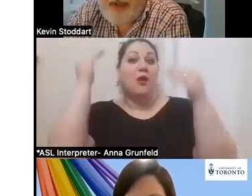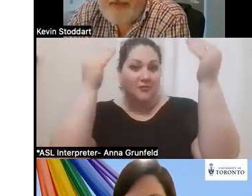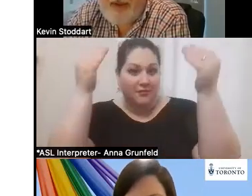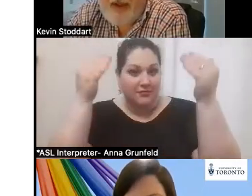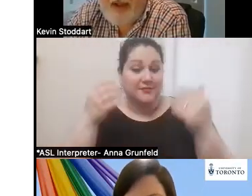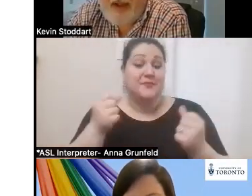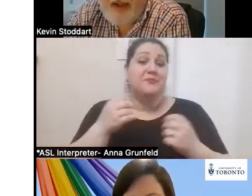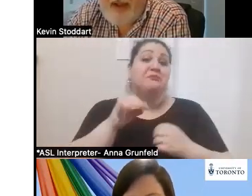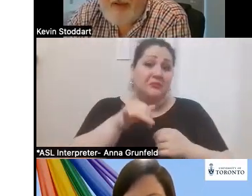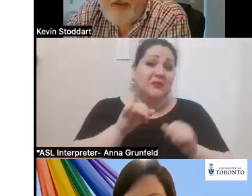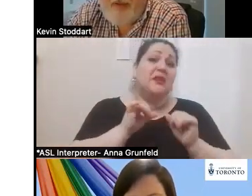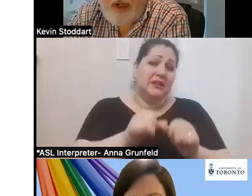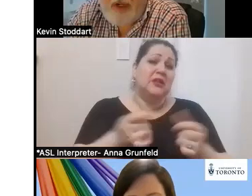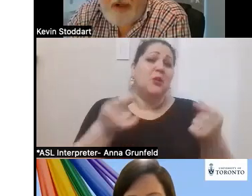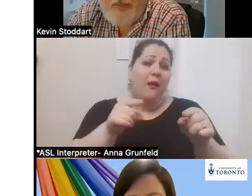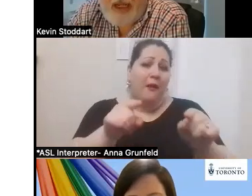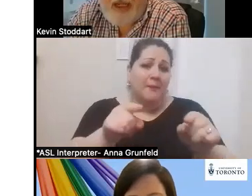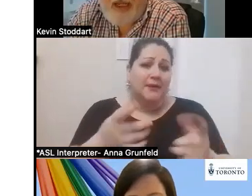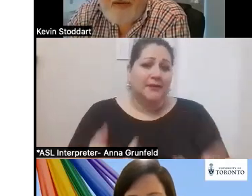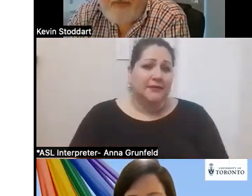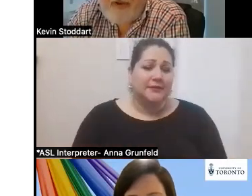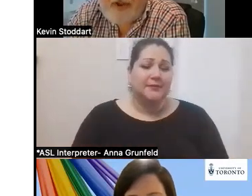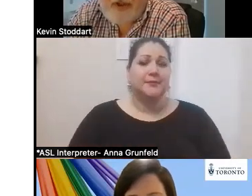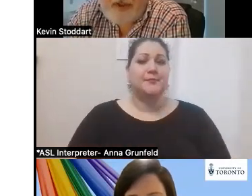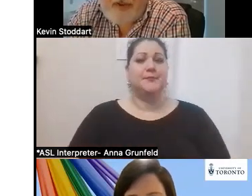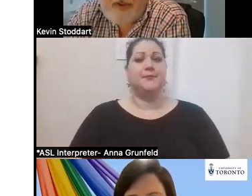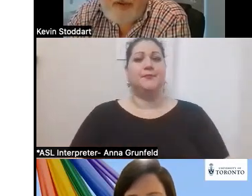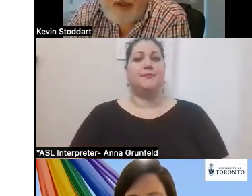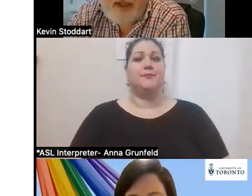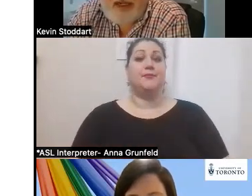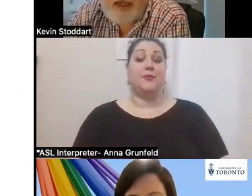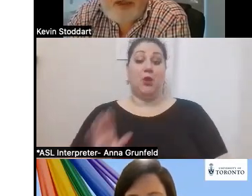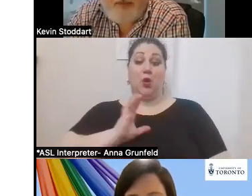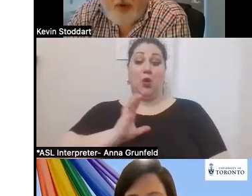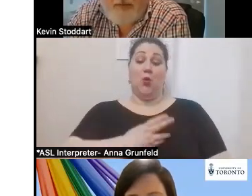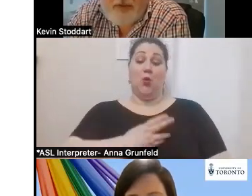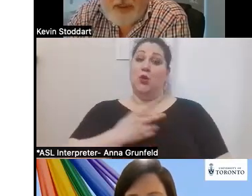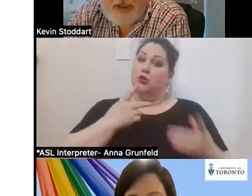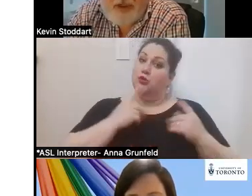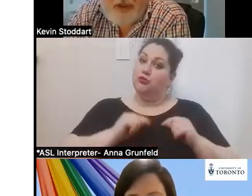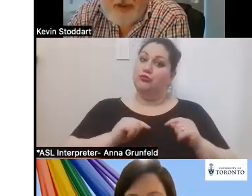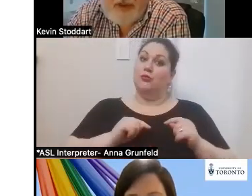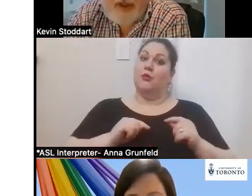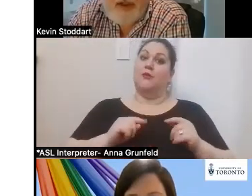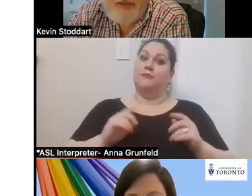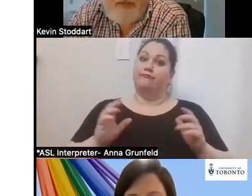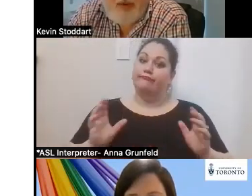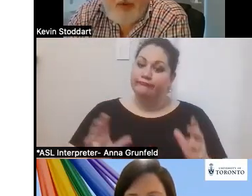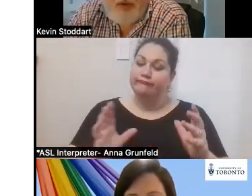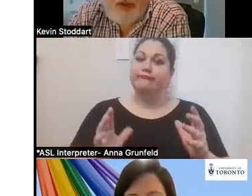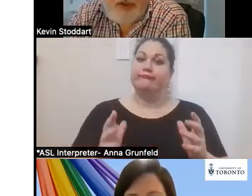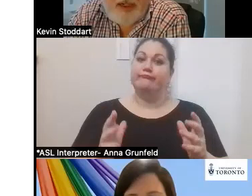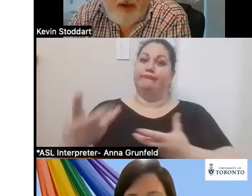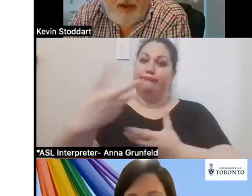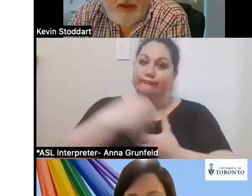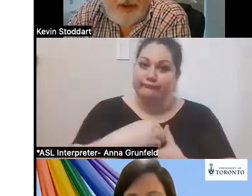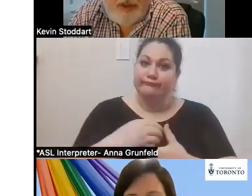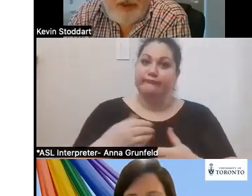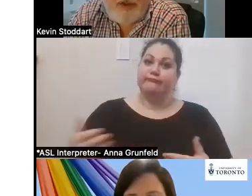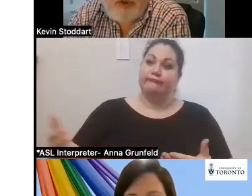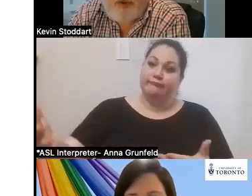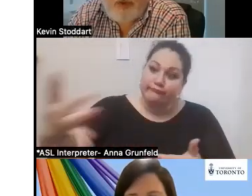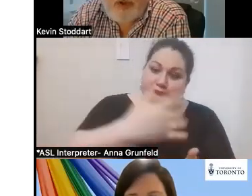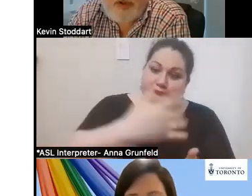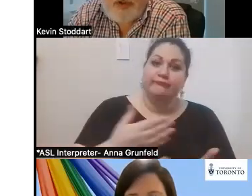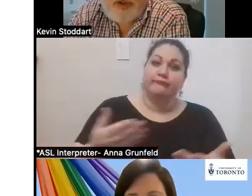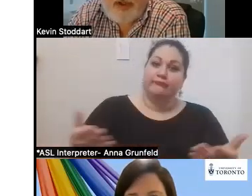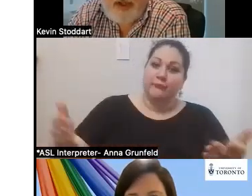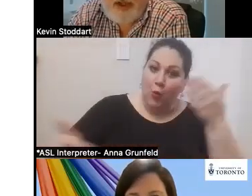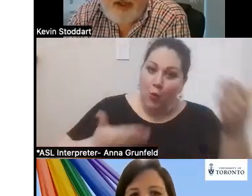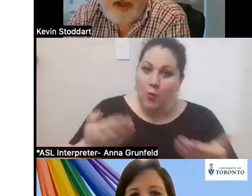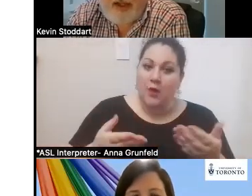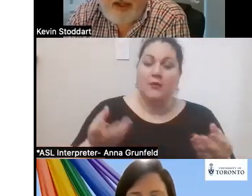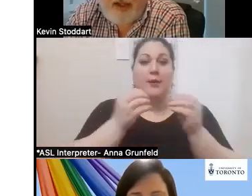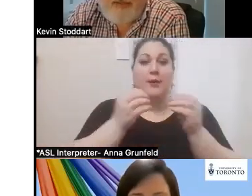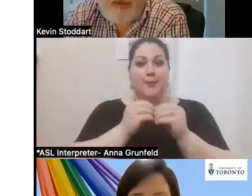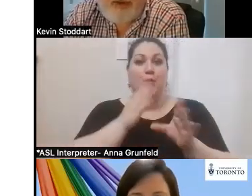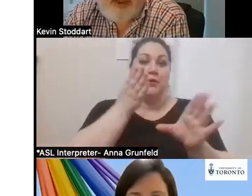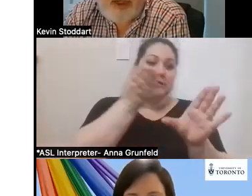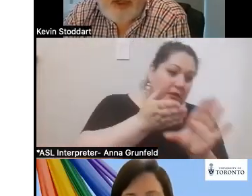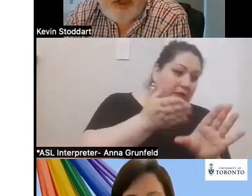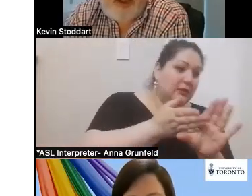We're making efforts to engage more physicians, more psychologists, social workers in discussion